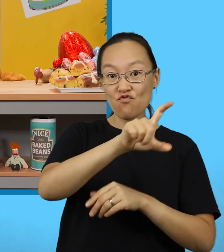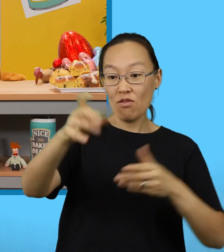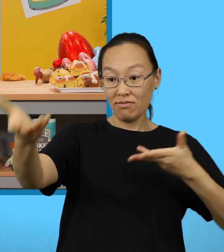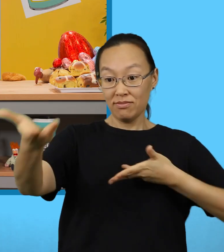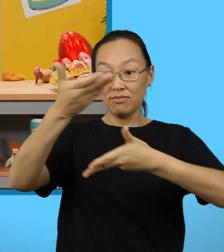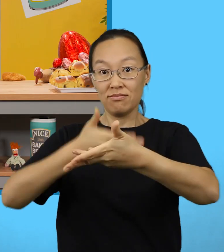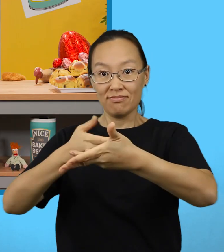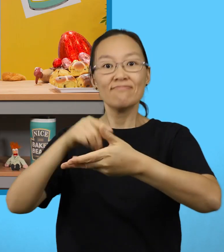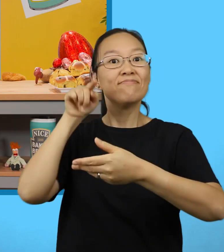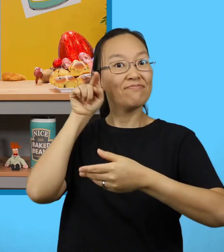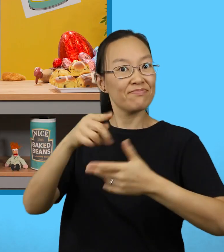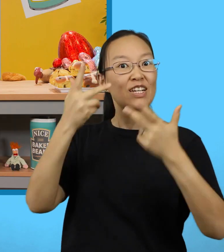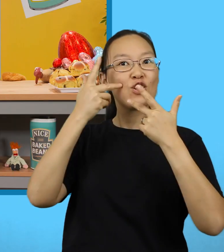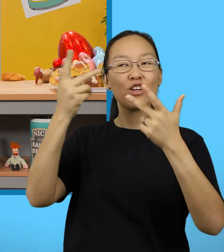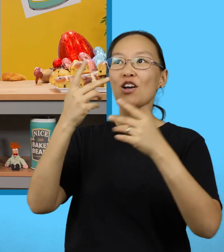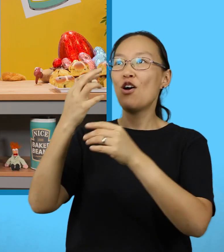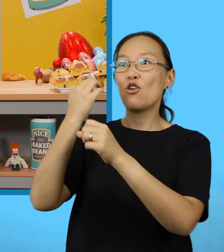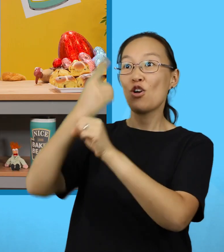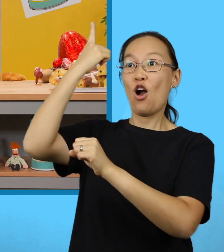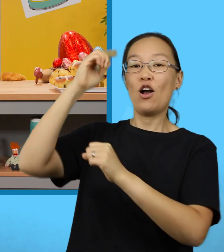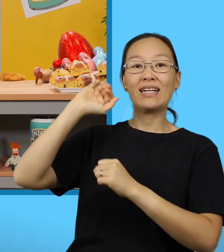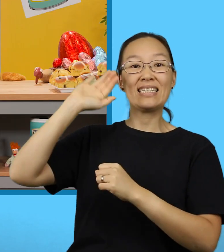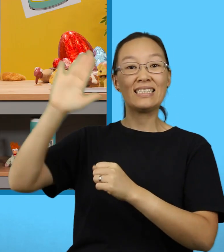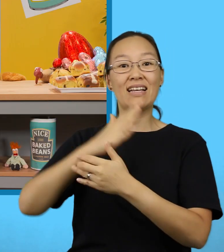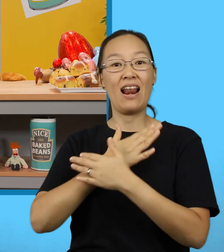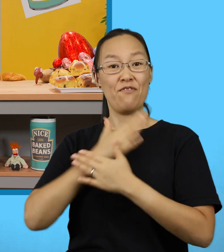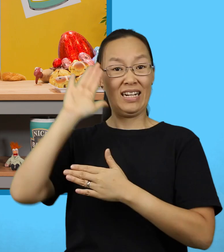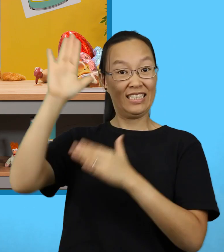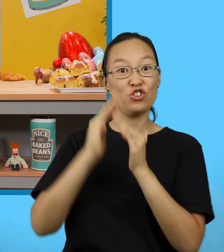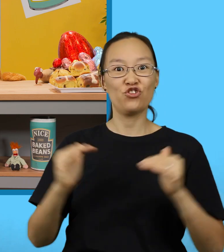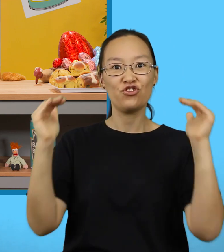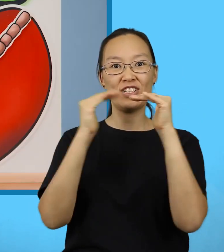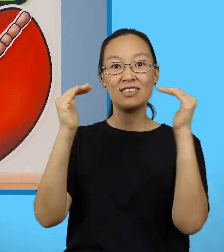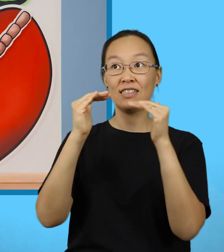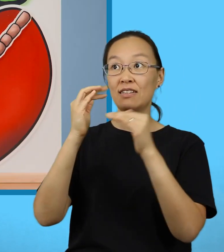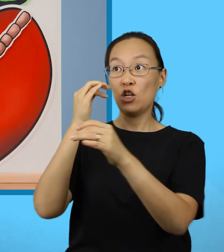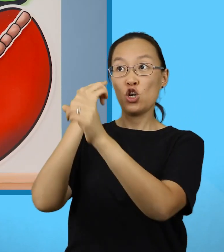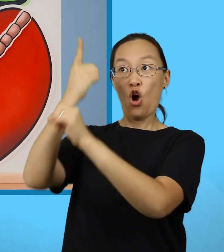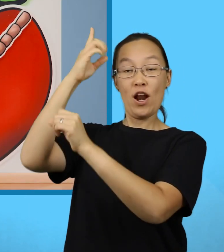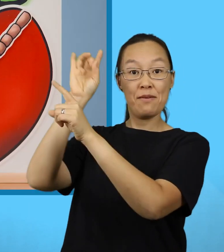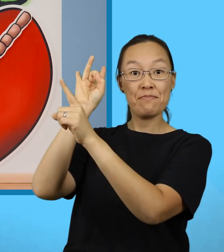that was God showing both His love and His justice. God Himself was paying the price